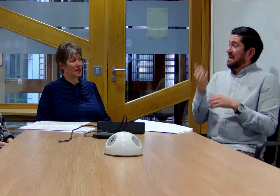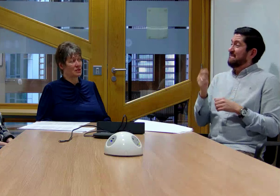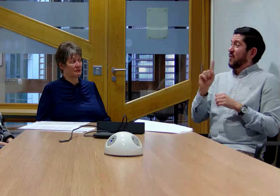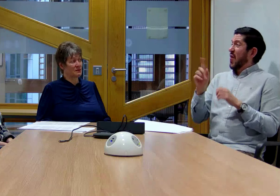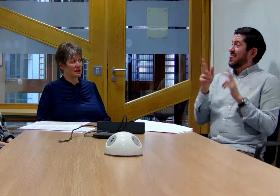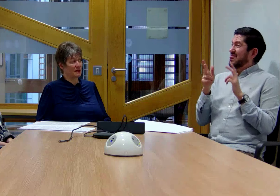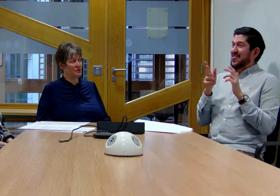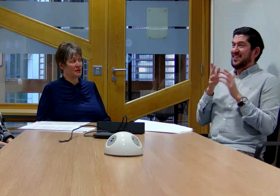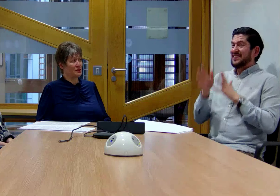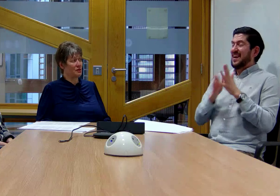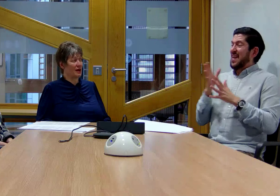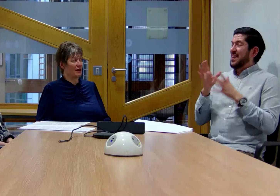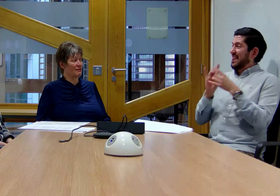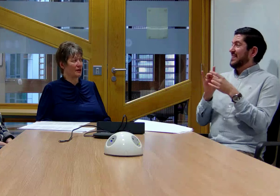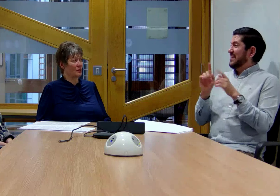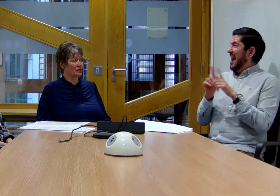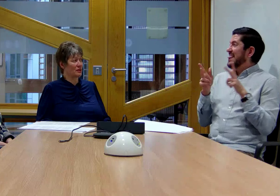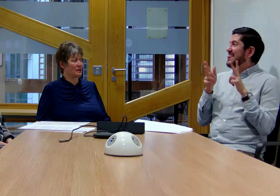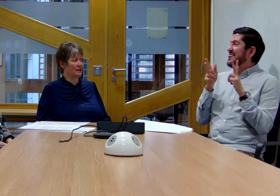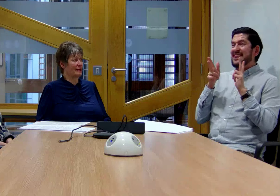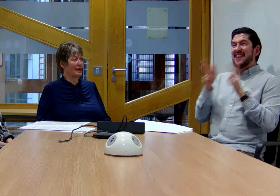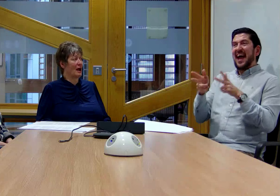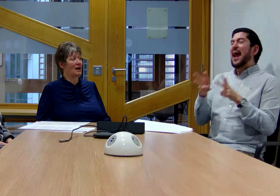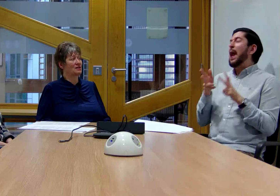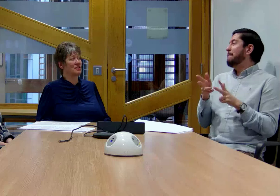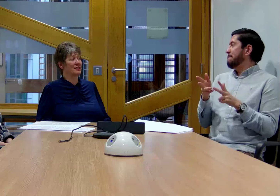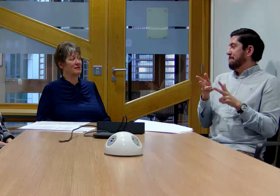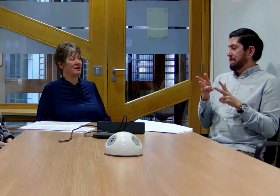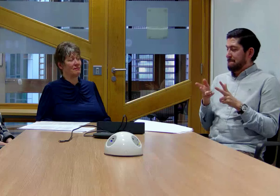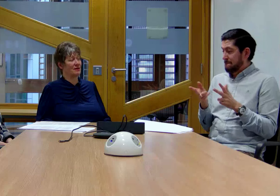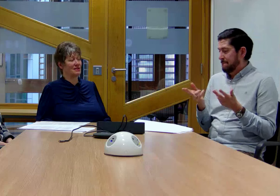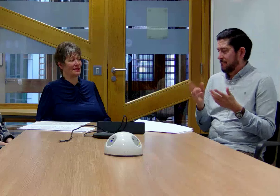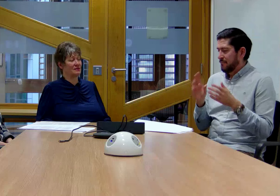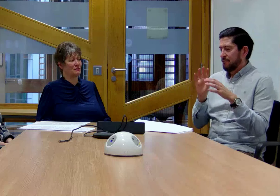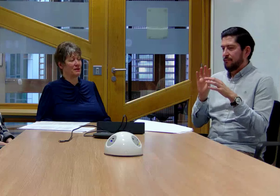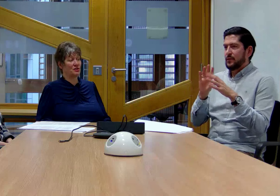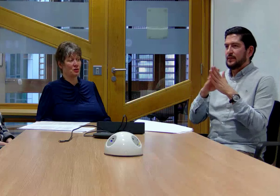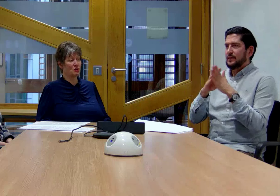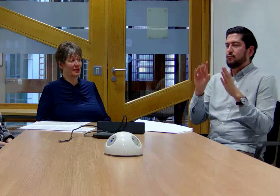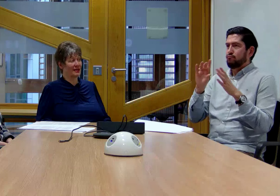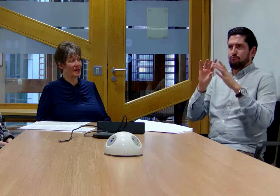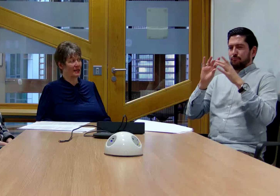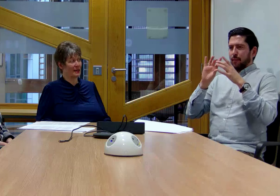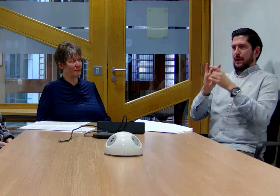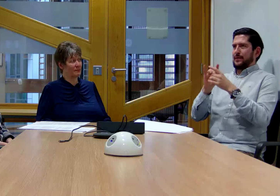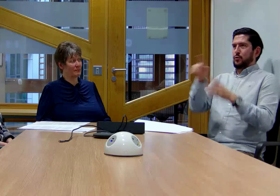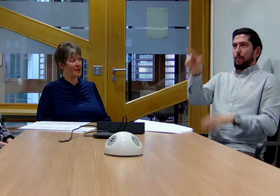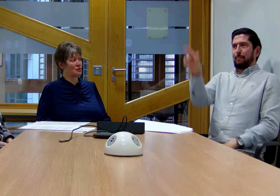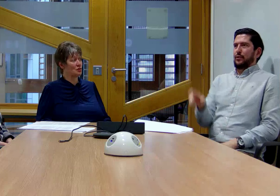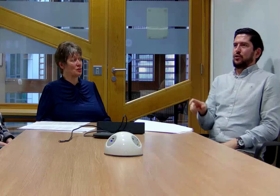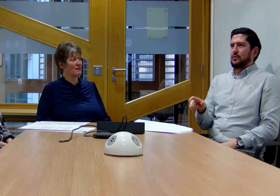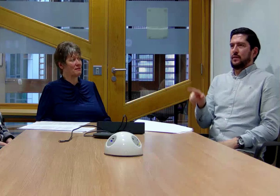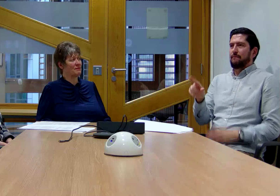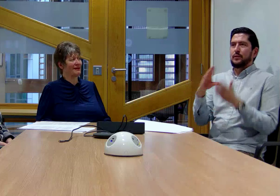be MG , but sometimes you d have a sign name that is linked to the person, it's almost